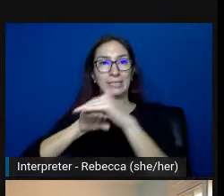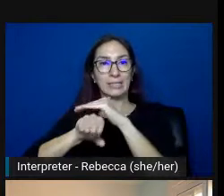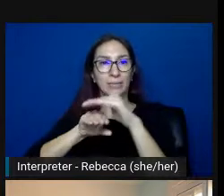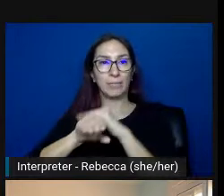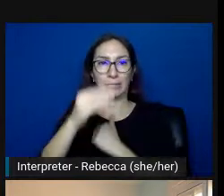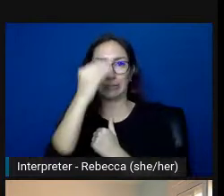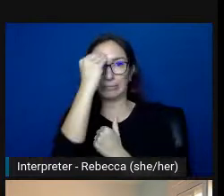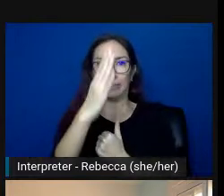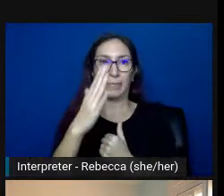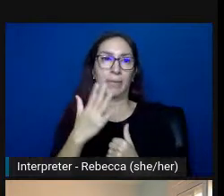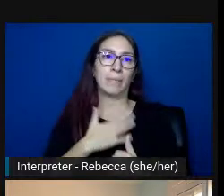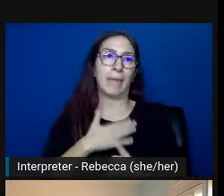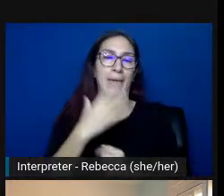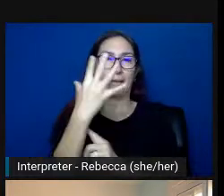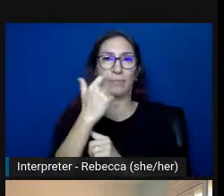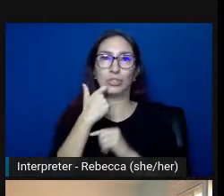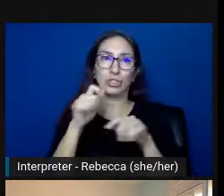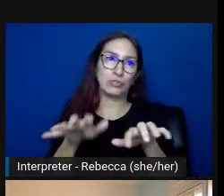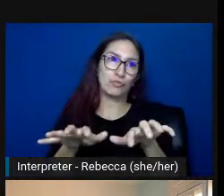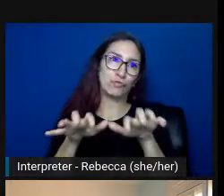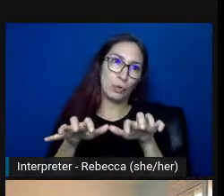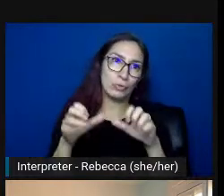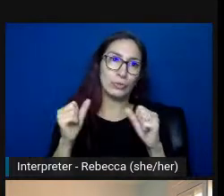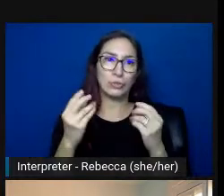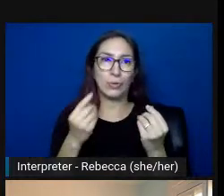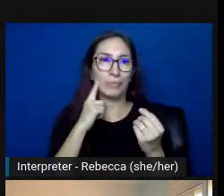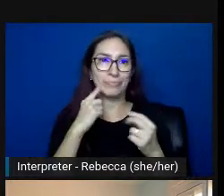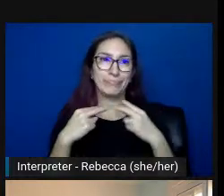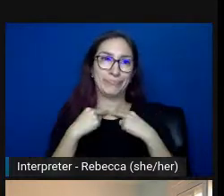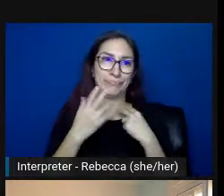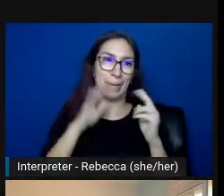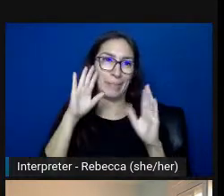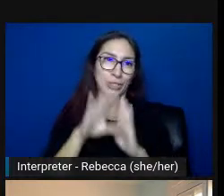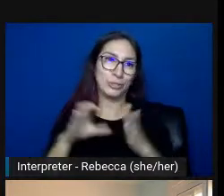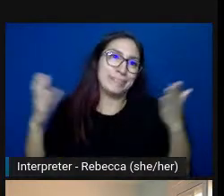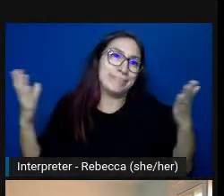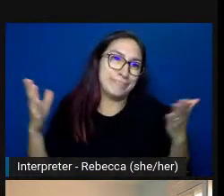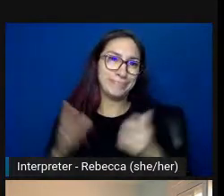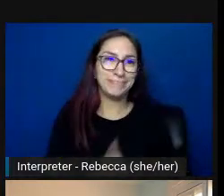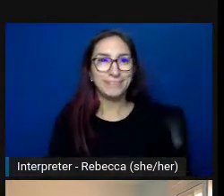How we made Joomla -- Joomla four accessible. Sorry, my camera froze.